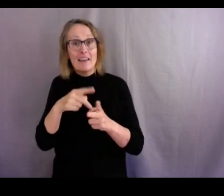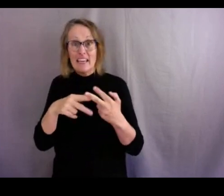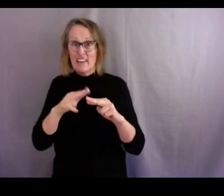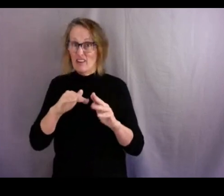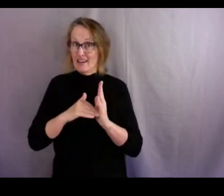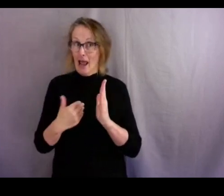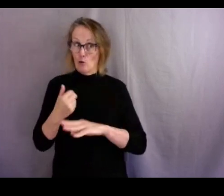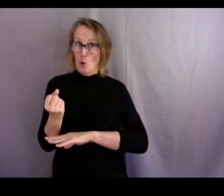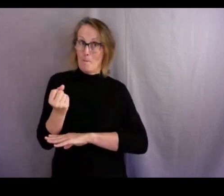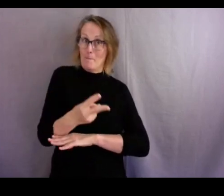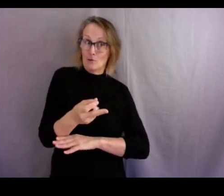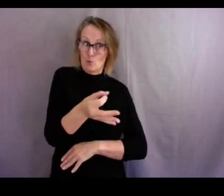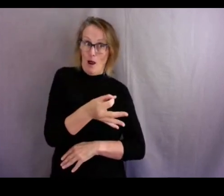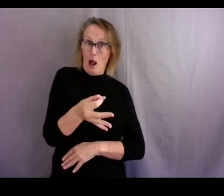you might meet some of them.